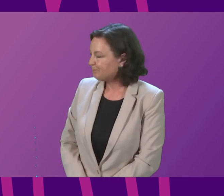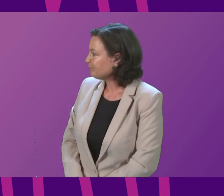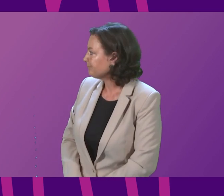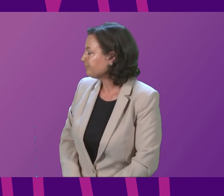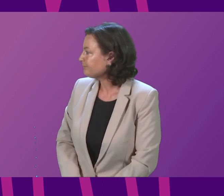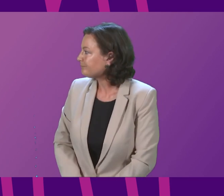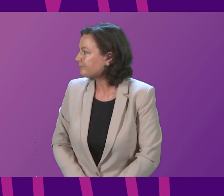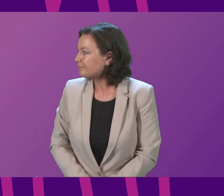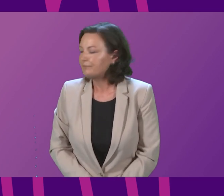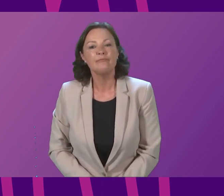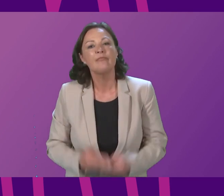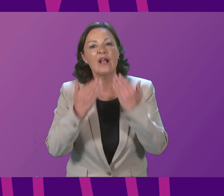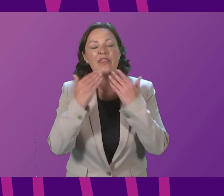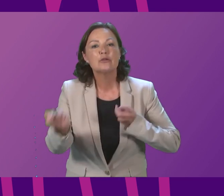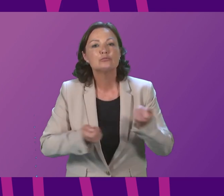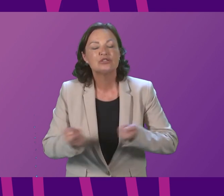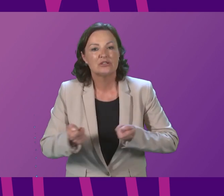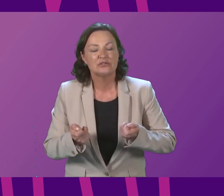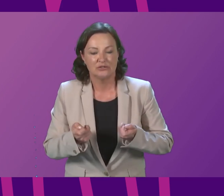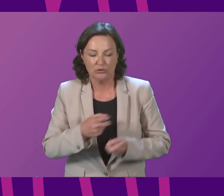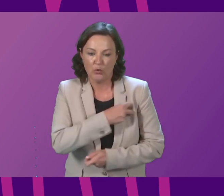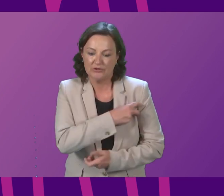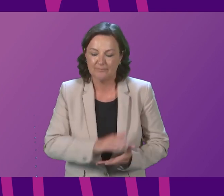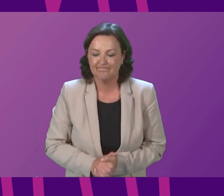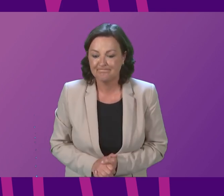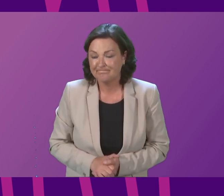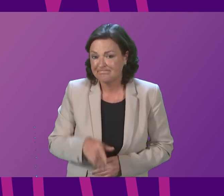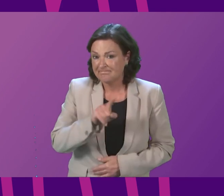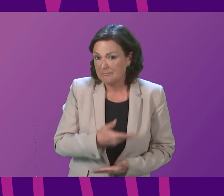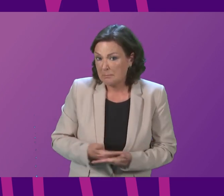Baby J was 11 weeks old when he died in West Lothian.